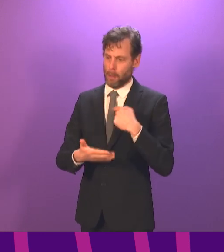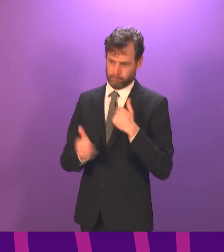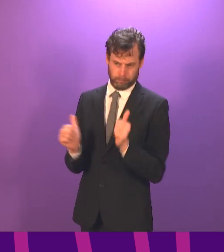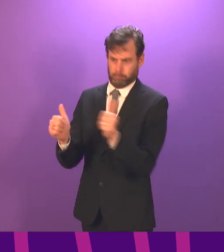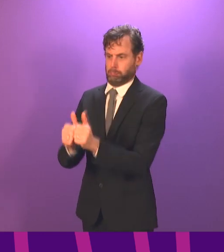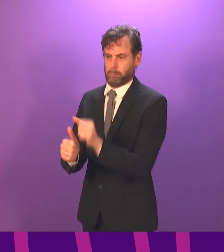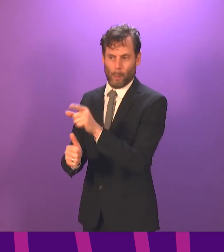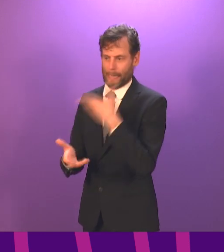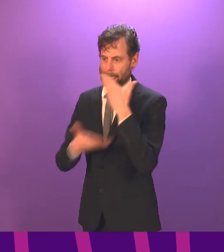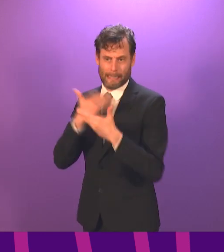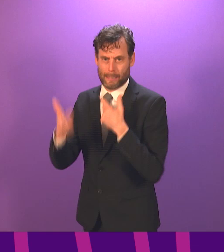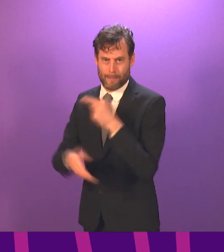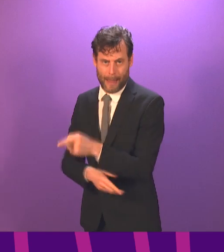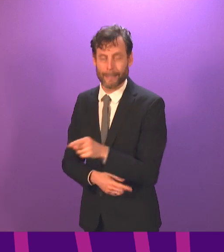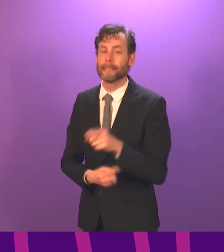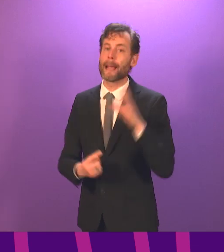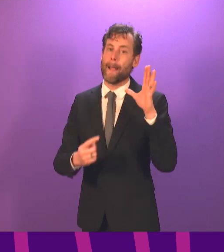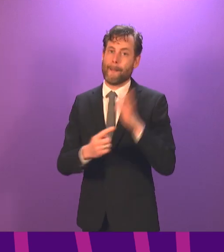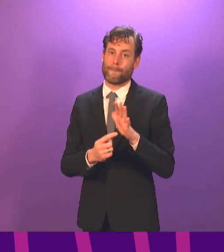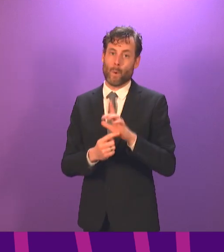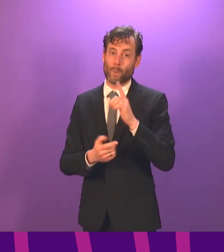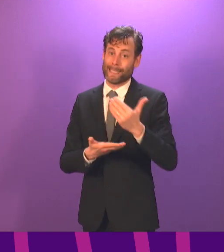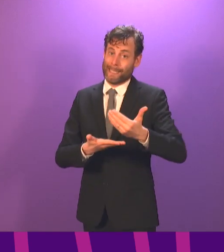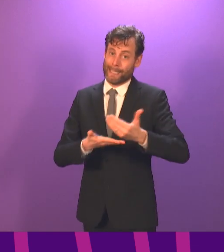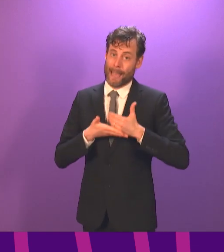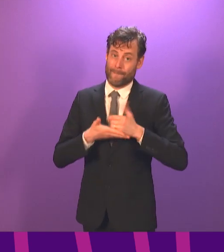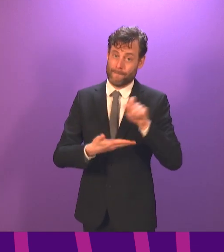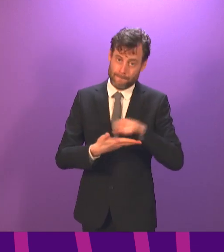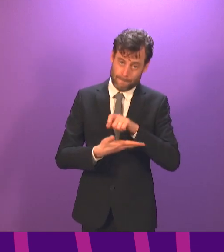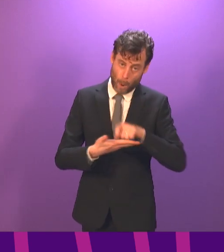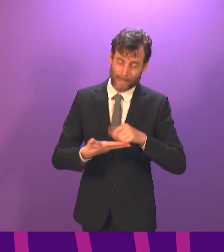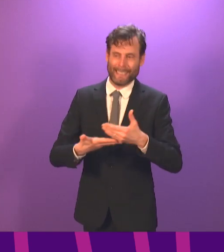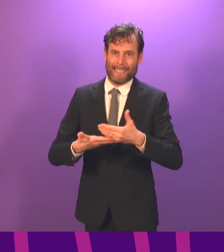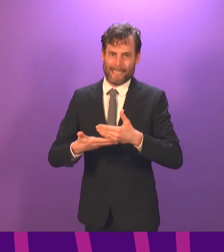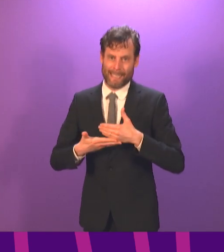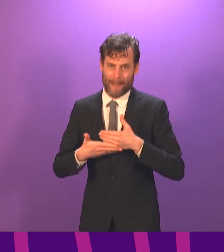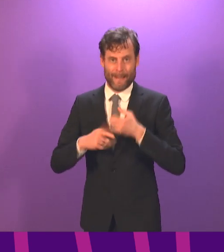It is important to have safe voting and a safe campaign if we are to have a valid election.